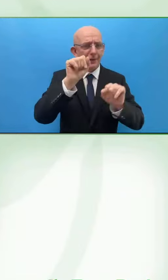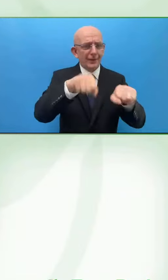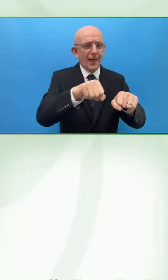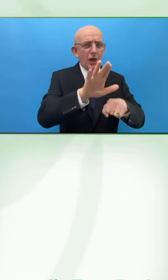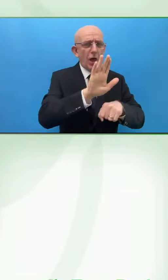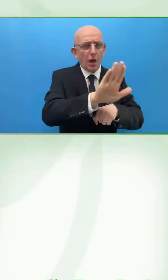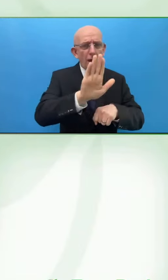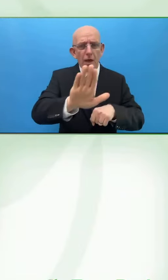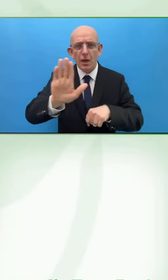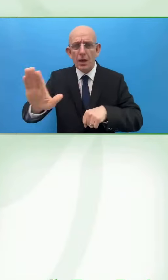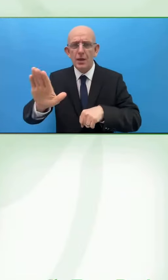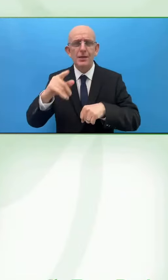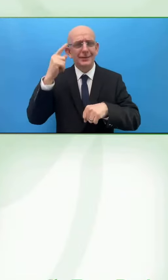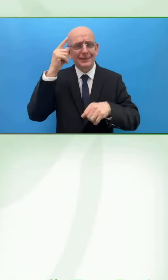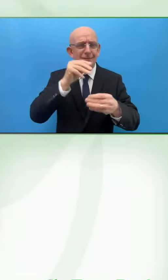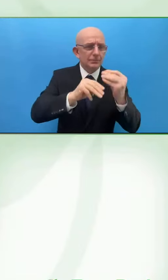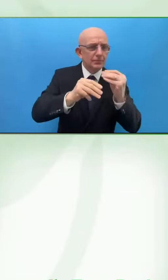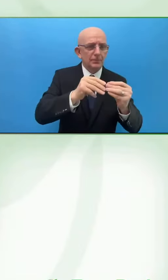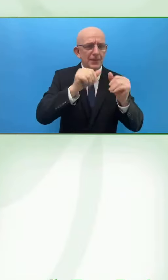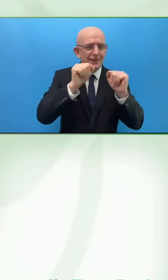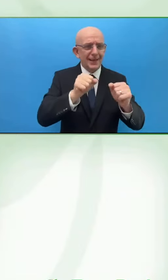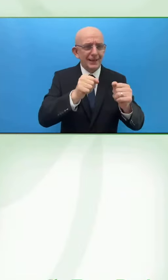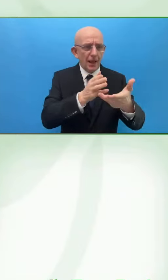So thank you again on behalf of Rigzin.